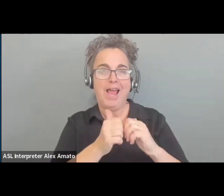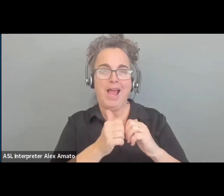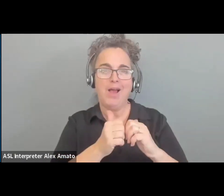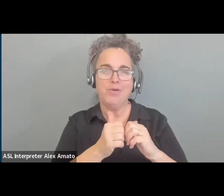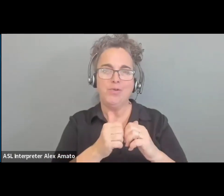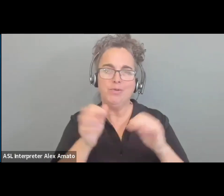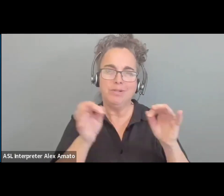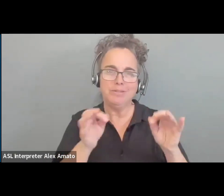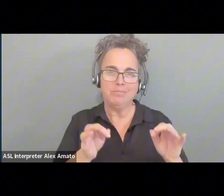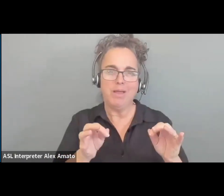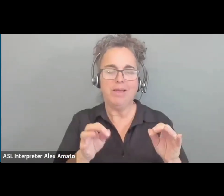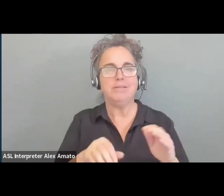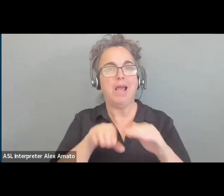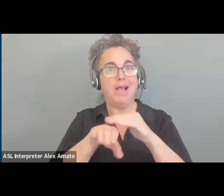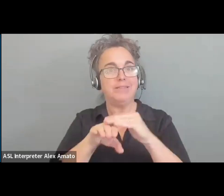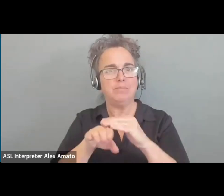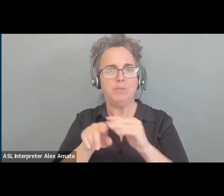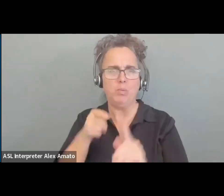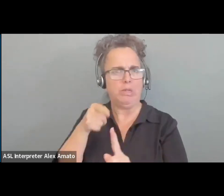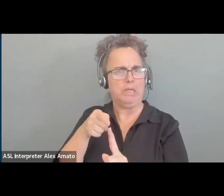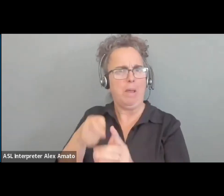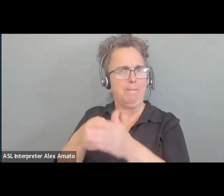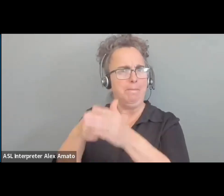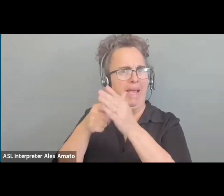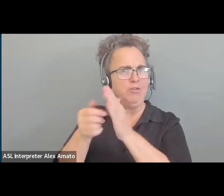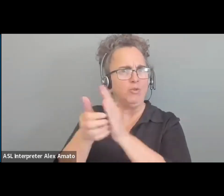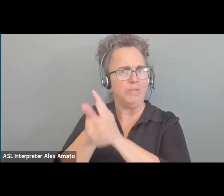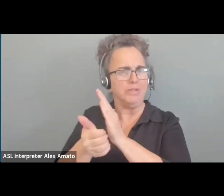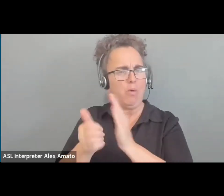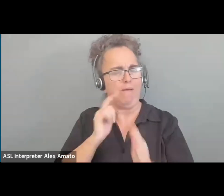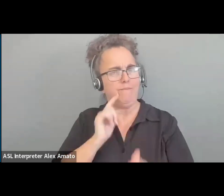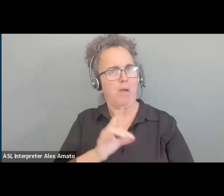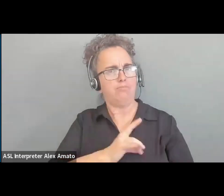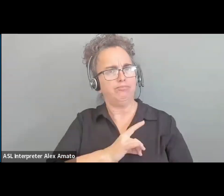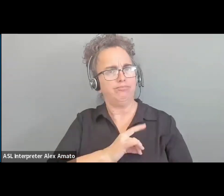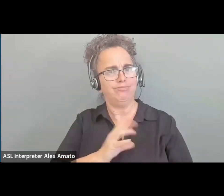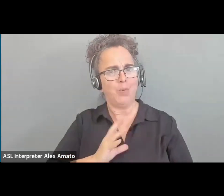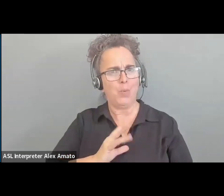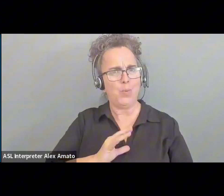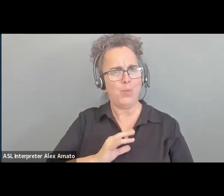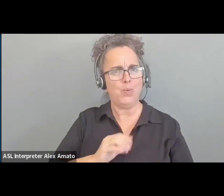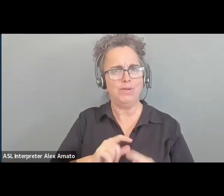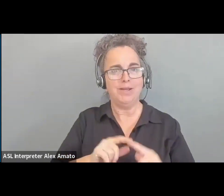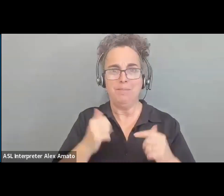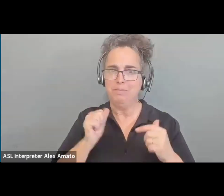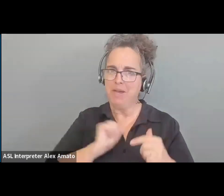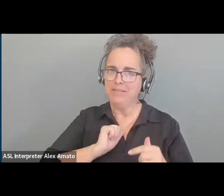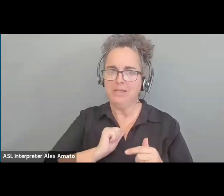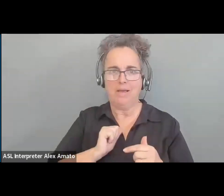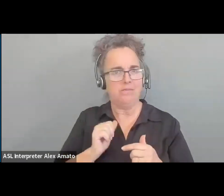as a mandatory skill. That truly resonated with me. As someone early in my career,